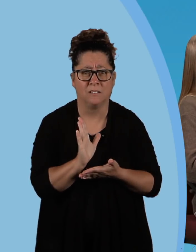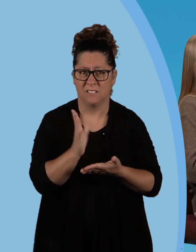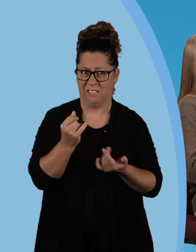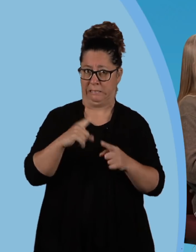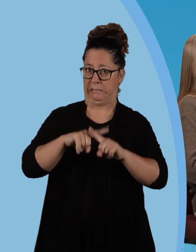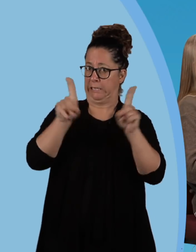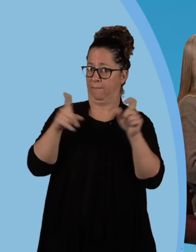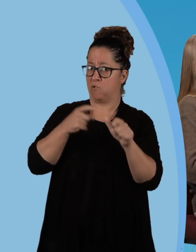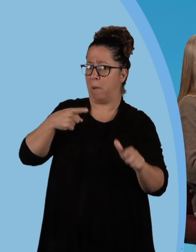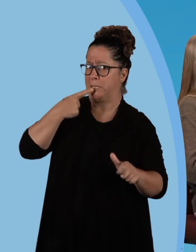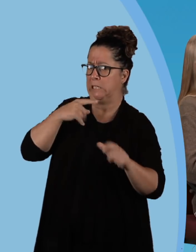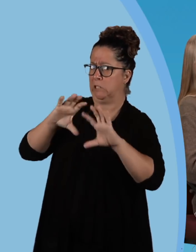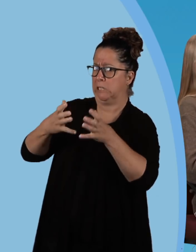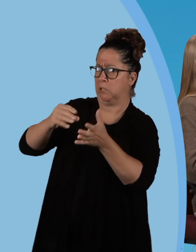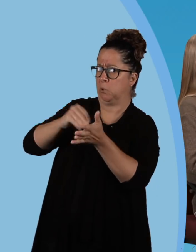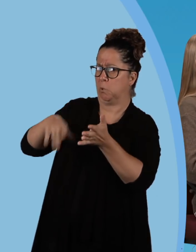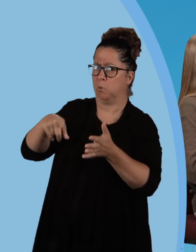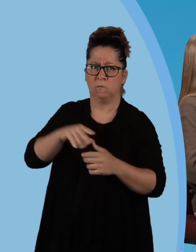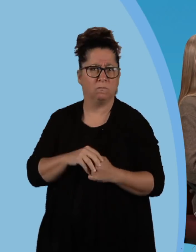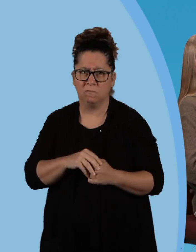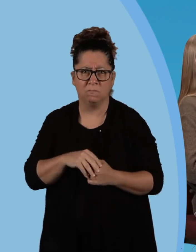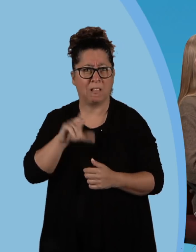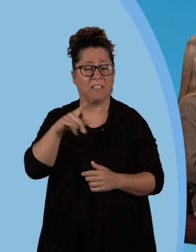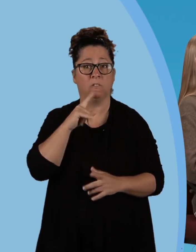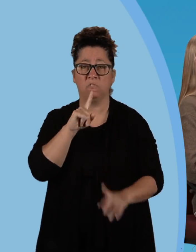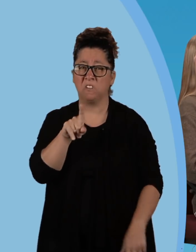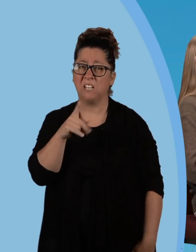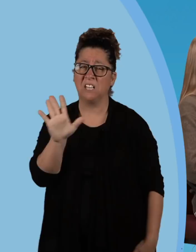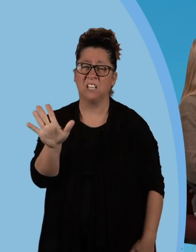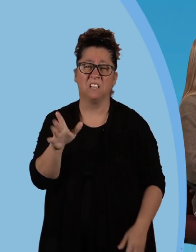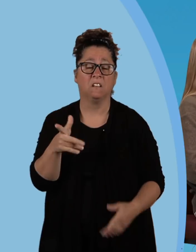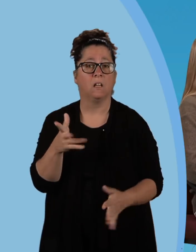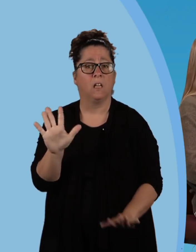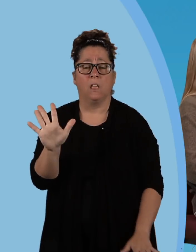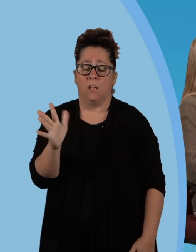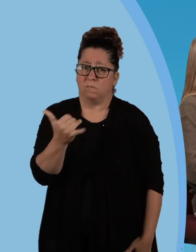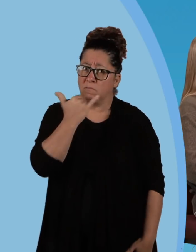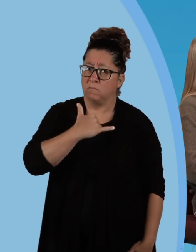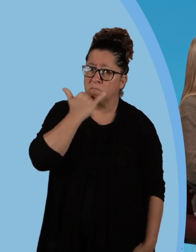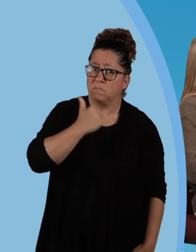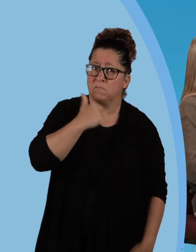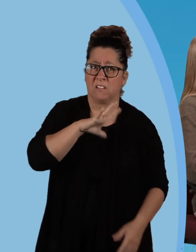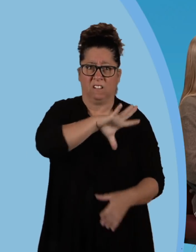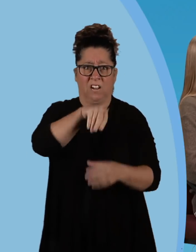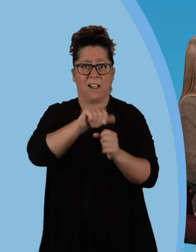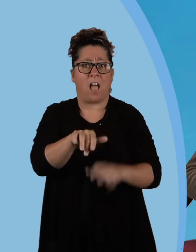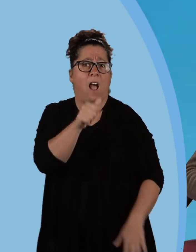deaf students don't have special rights that are different than the hearing students in the classroom.